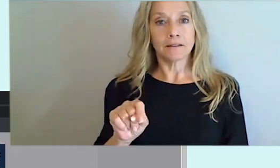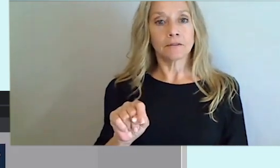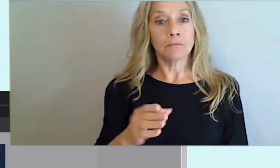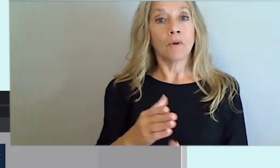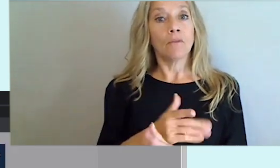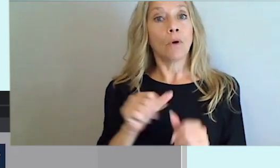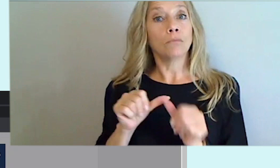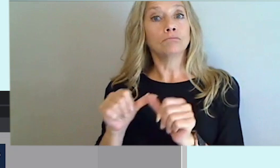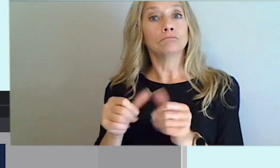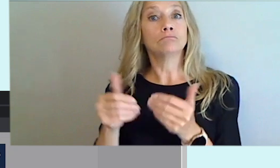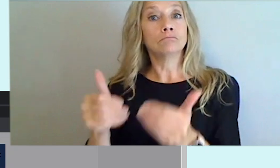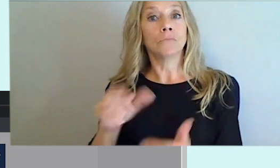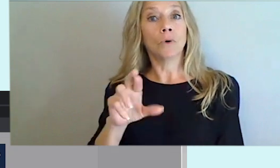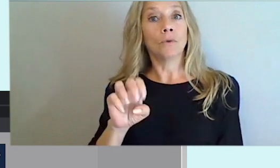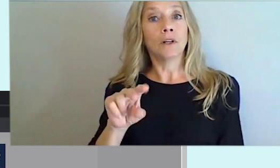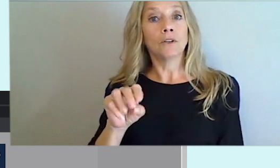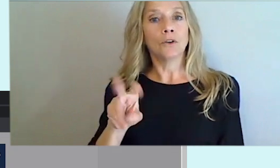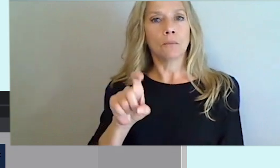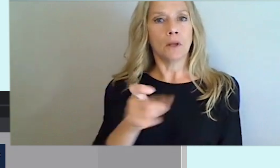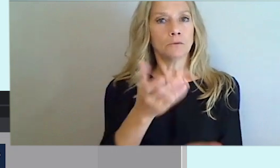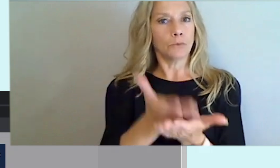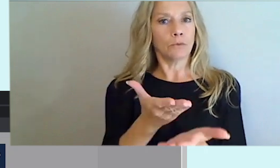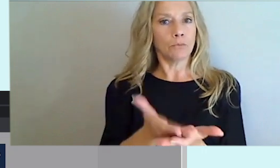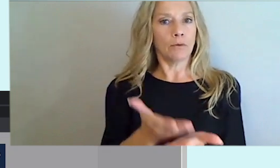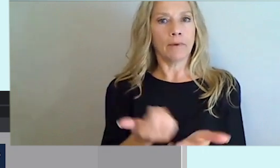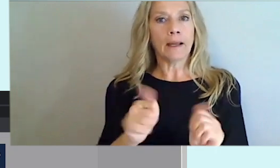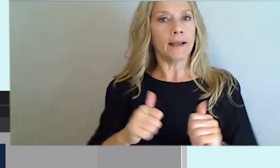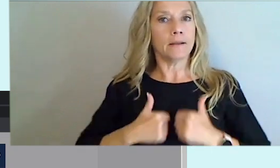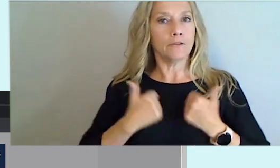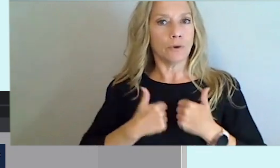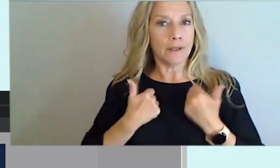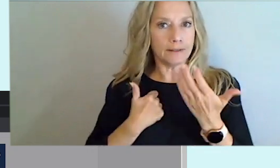any address entered on the Address Validation Pop Up Window.